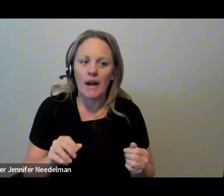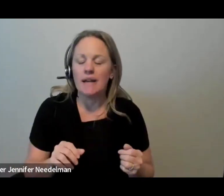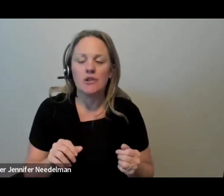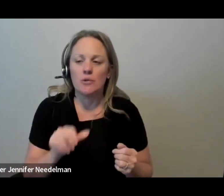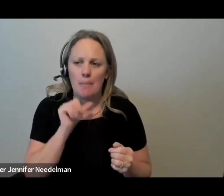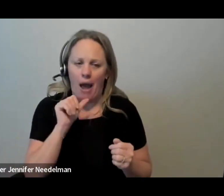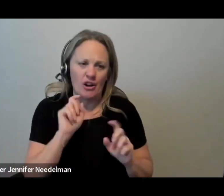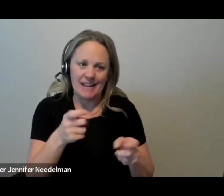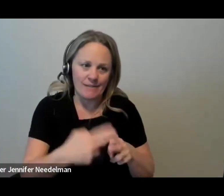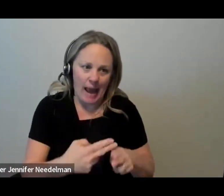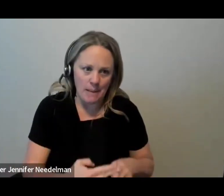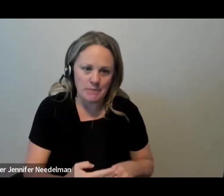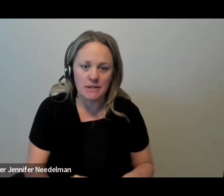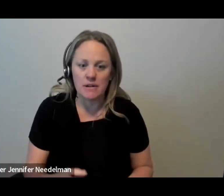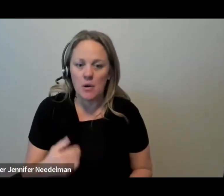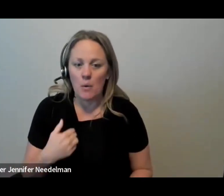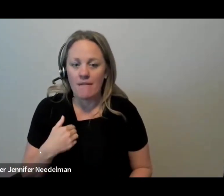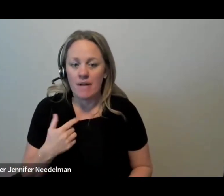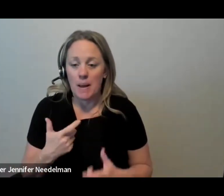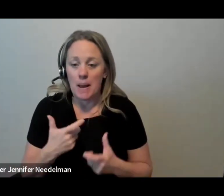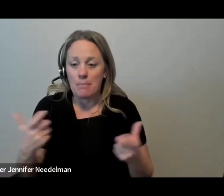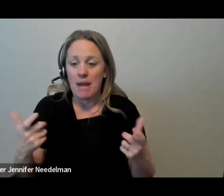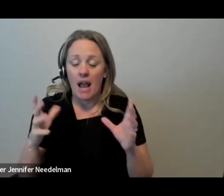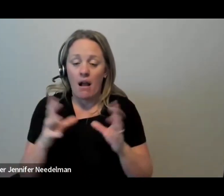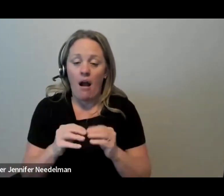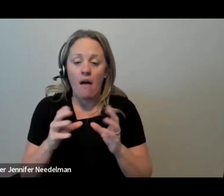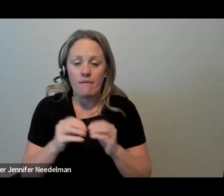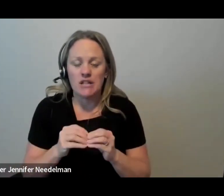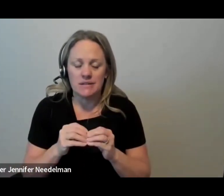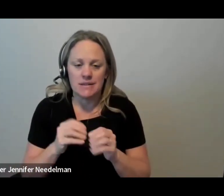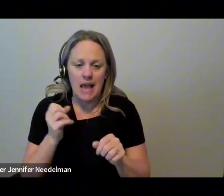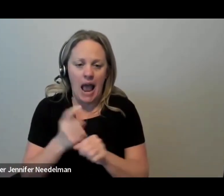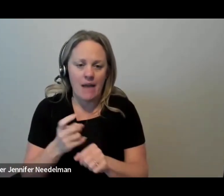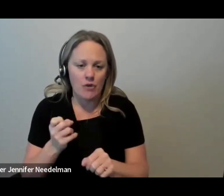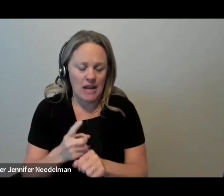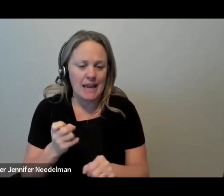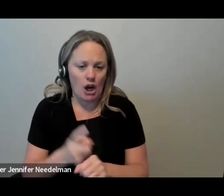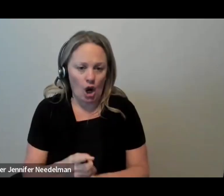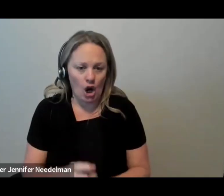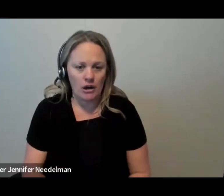but you know, we, we have our big conference Dreamforce every year and we have a, a colleague